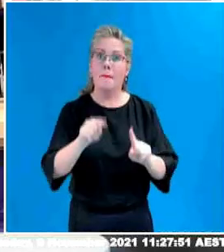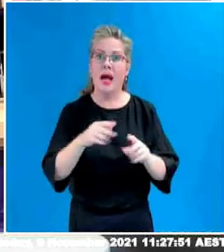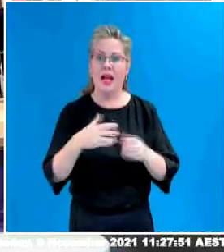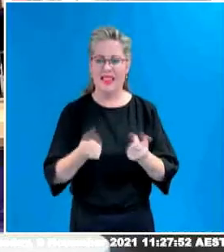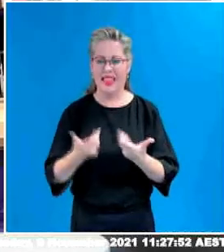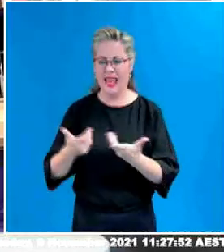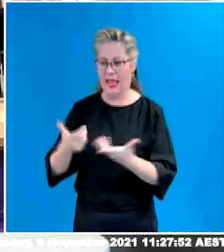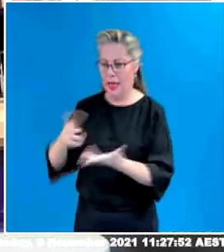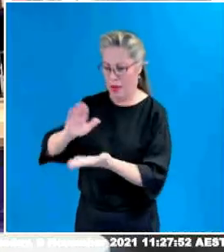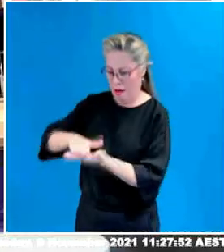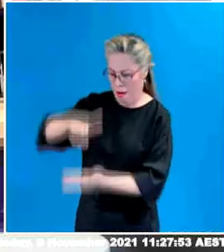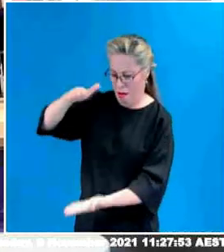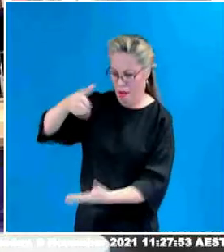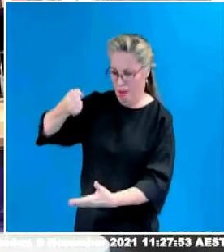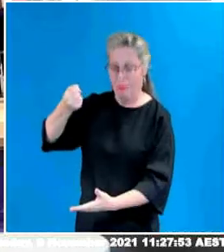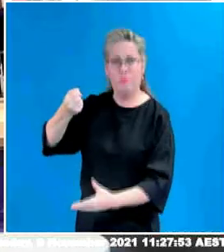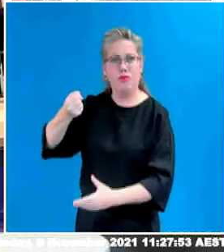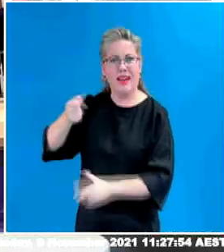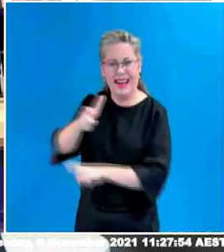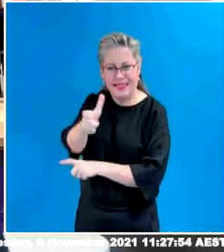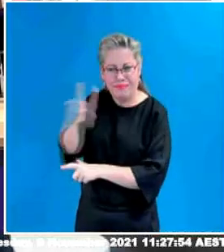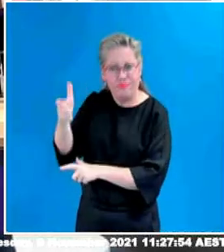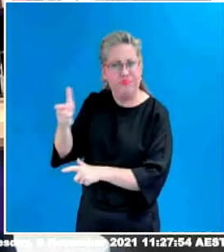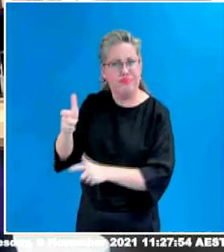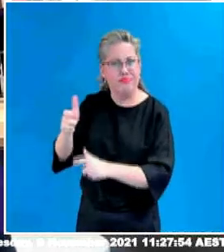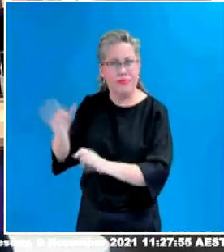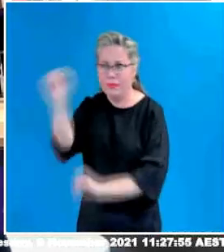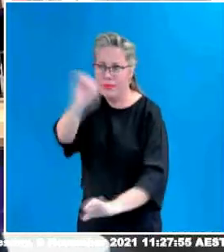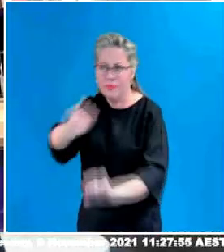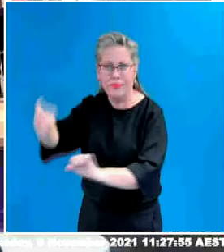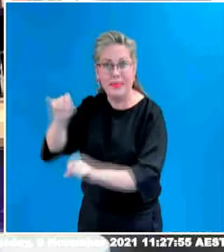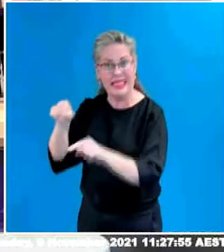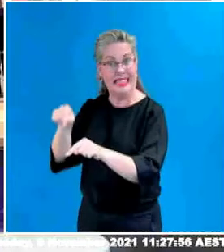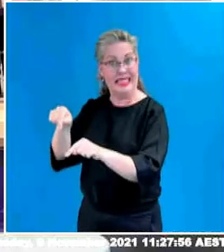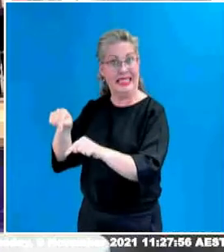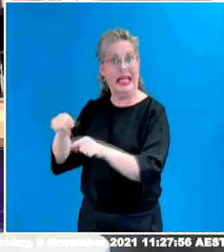There may be workers that come to Australia or are in Australia often on